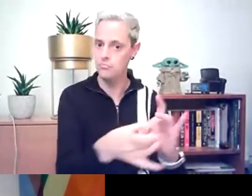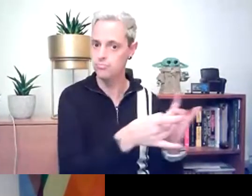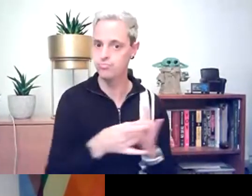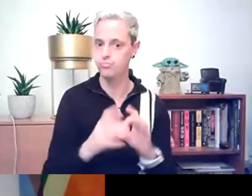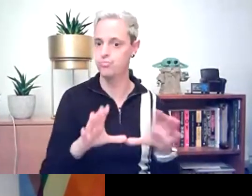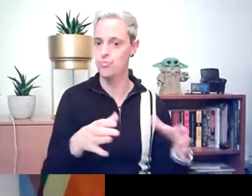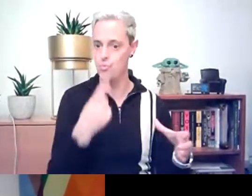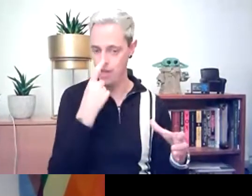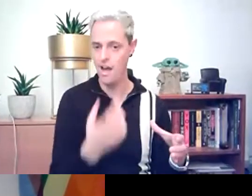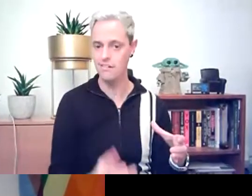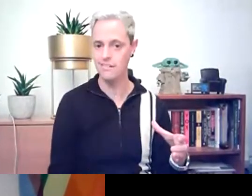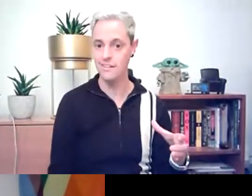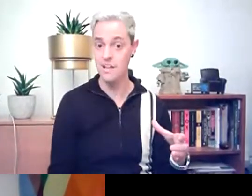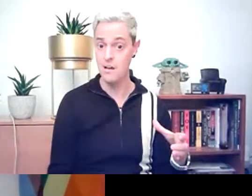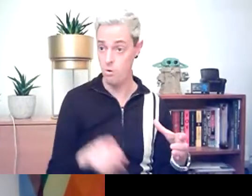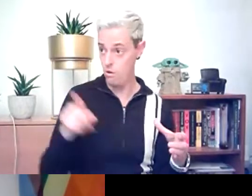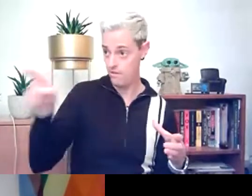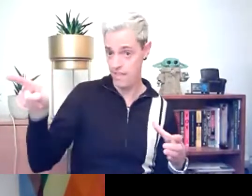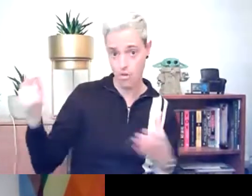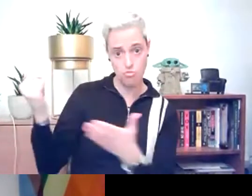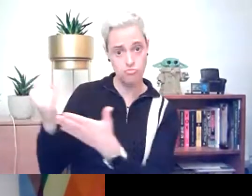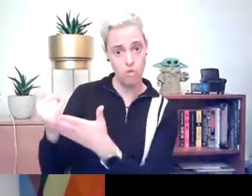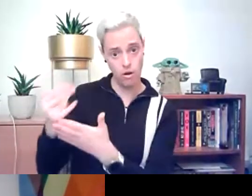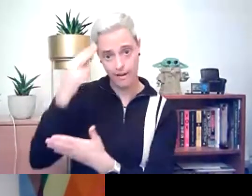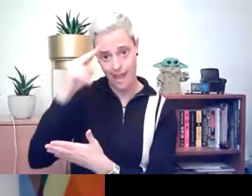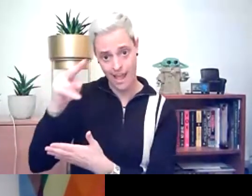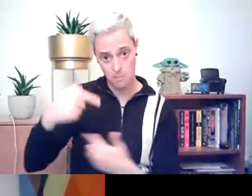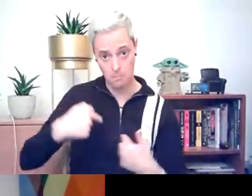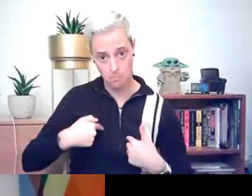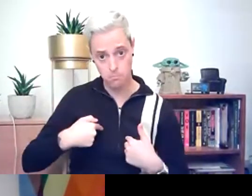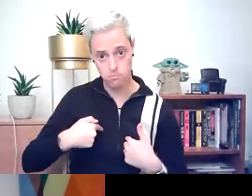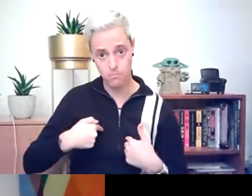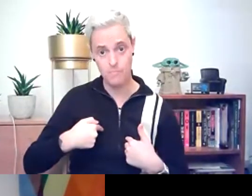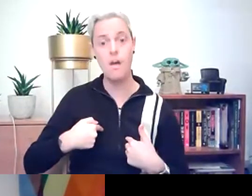when they use the names or pronouns which, you know, which, which are not wanted.